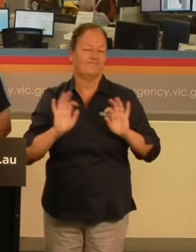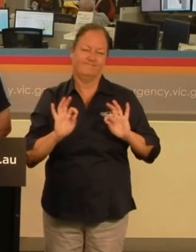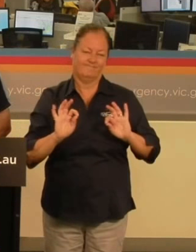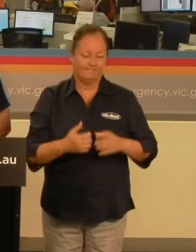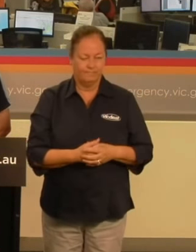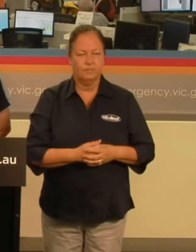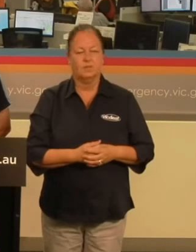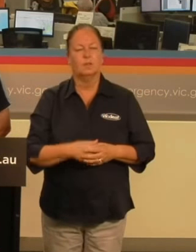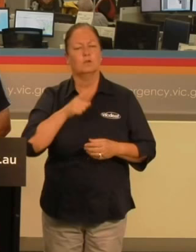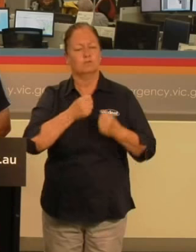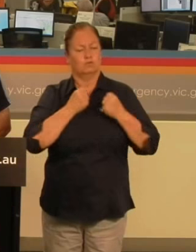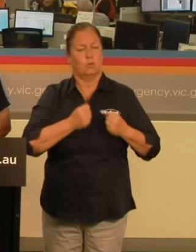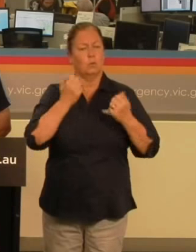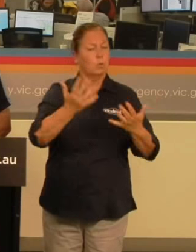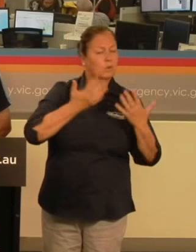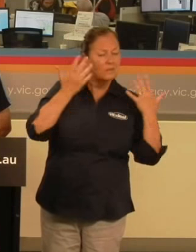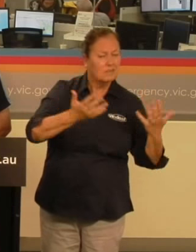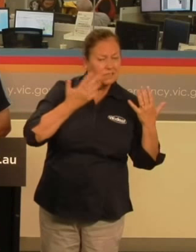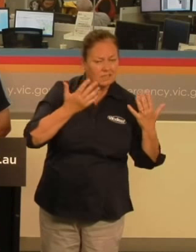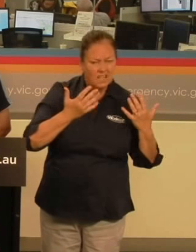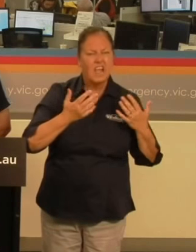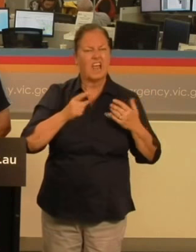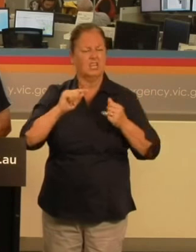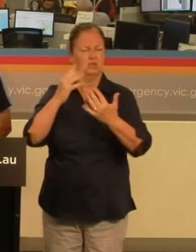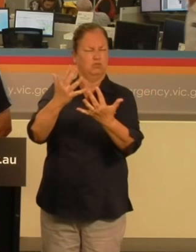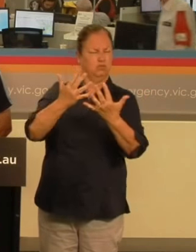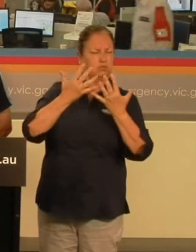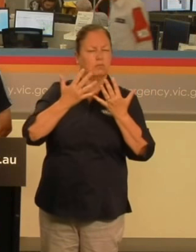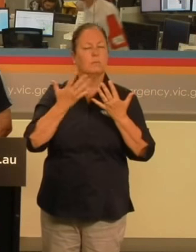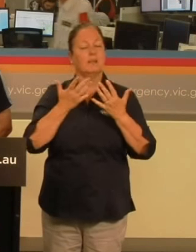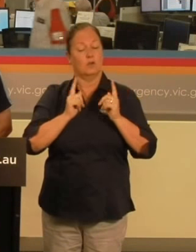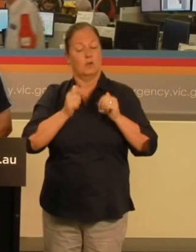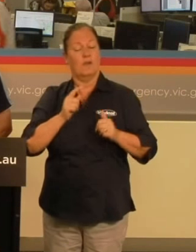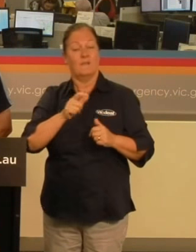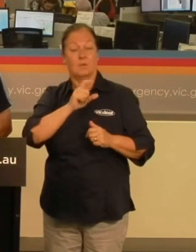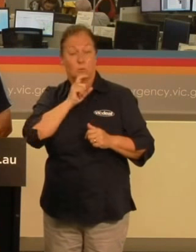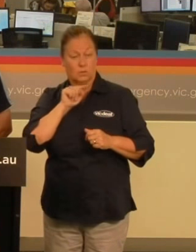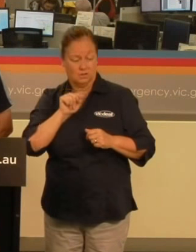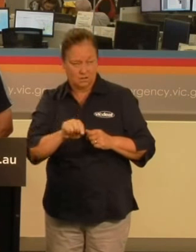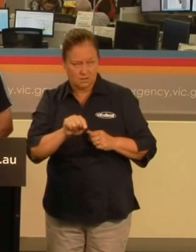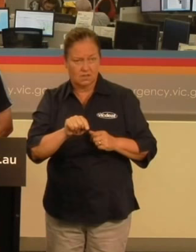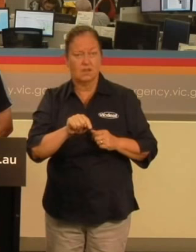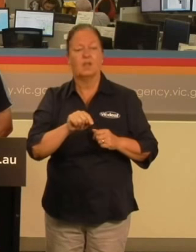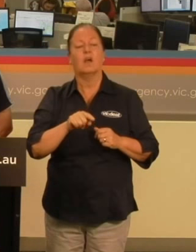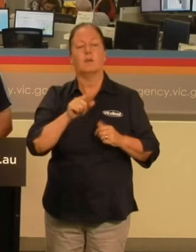winds and the potential for damaging gusts continue for the early part of the afternoon and then from that point conditions do start to wear so by the